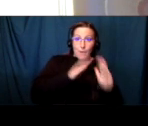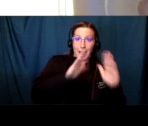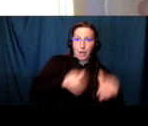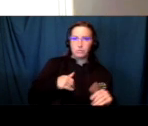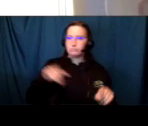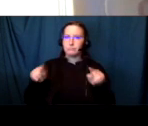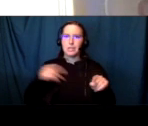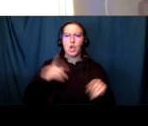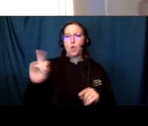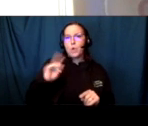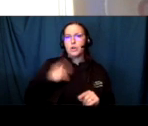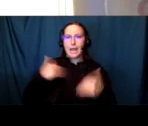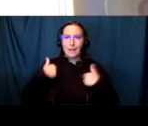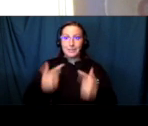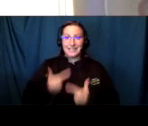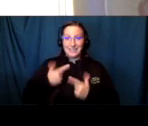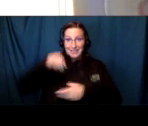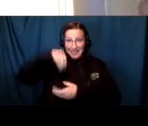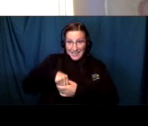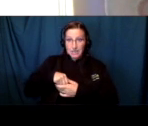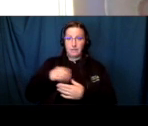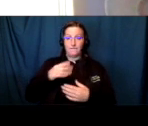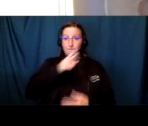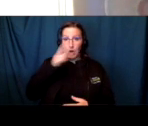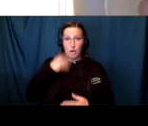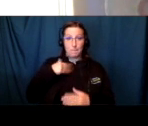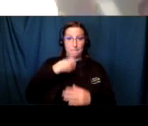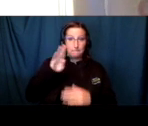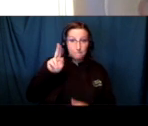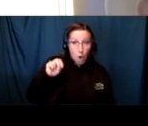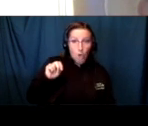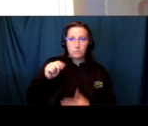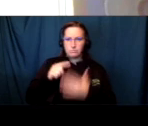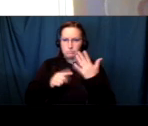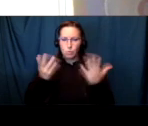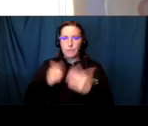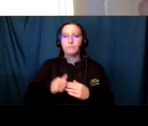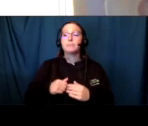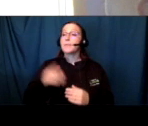within the barn. You have a mommy and daddy that take care of you. A farmer takes care of his animals. That